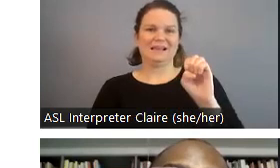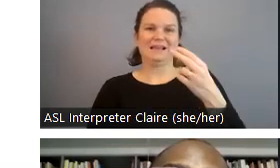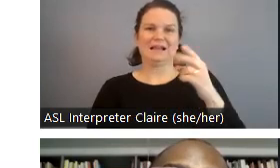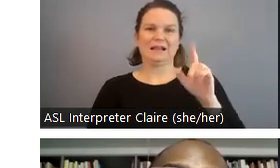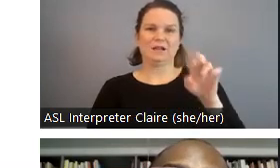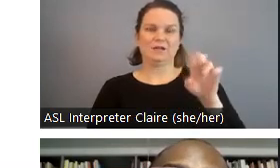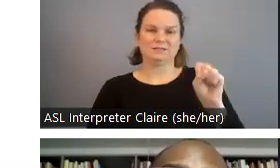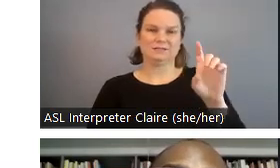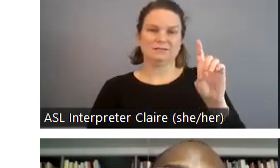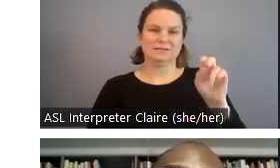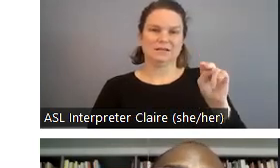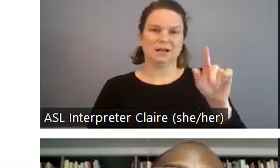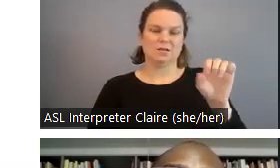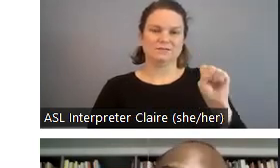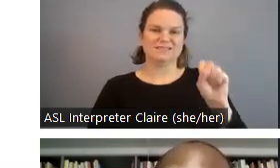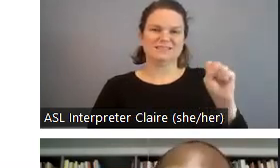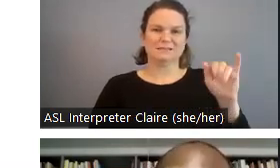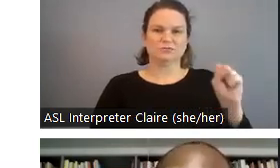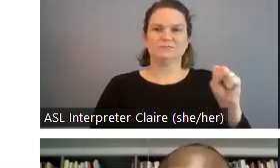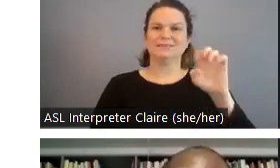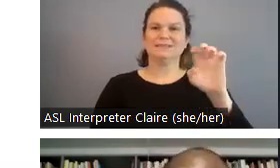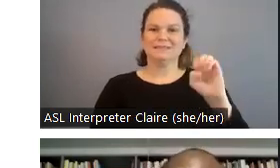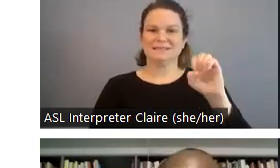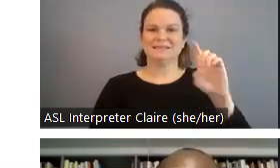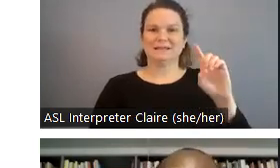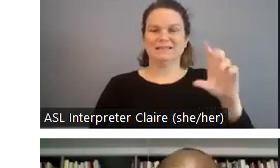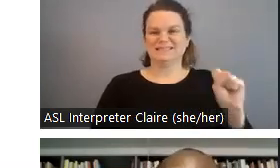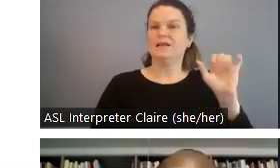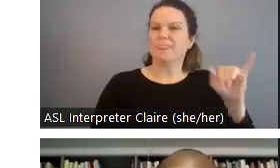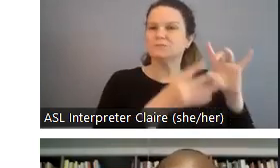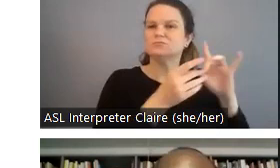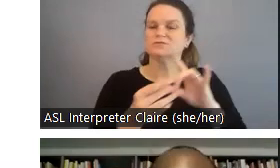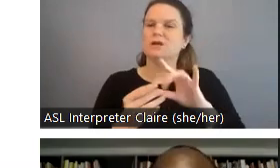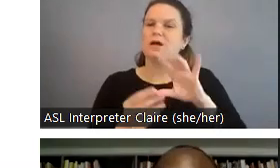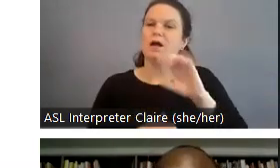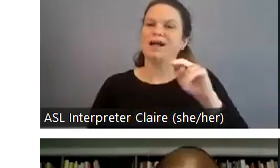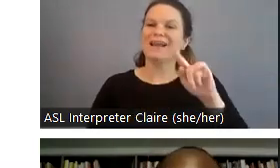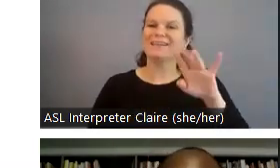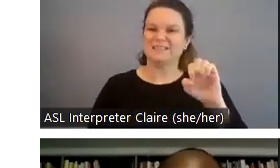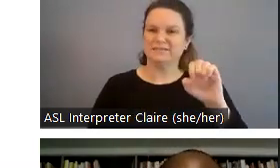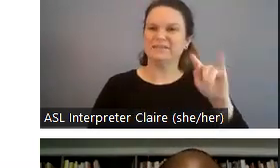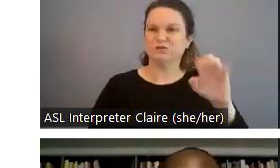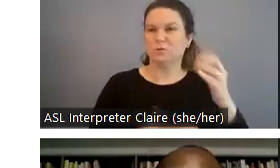medical illness that affects the connective tissues, where they might be